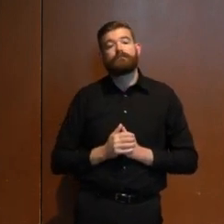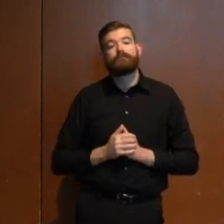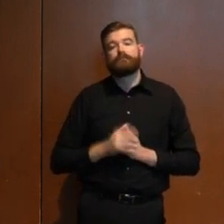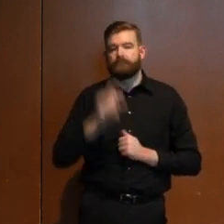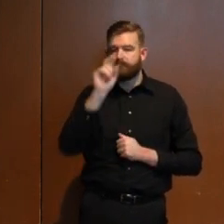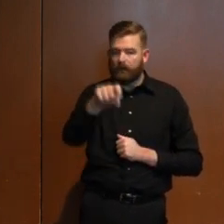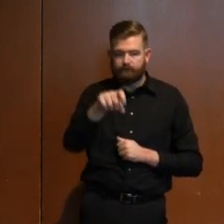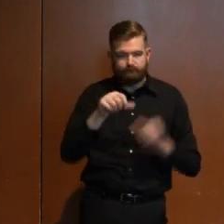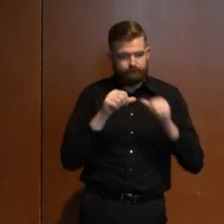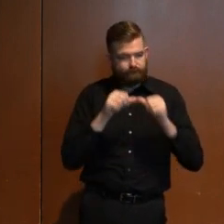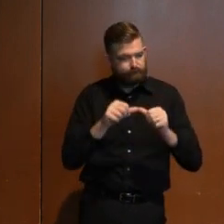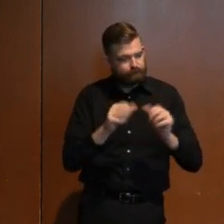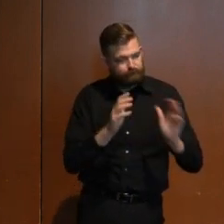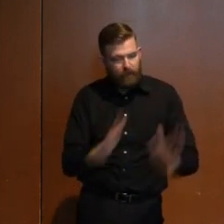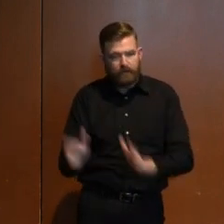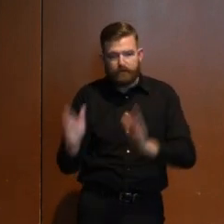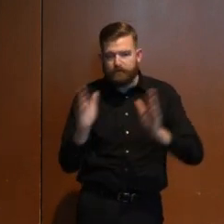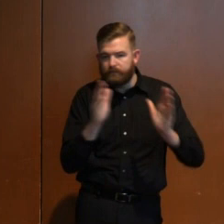YOU HAVE TO MAKE AN